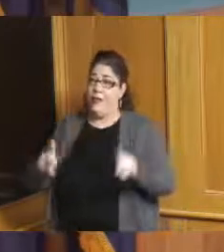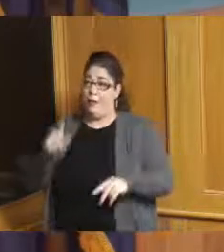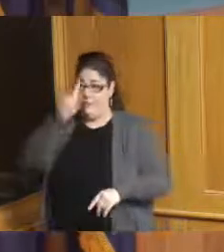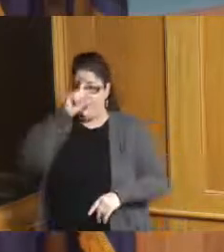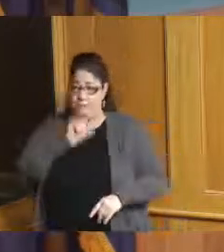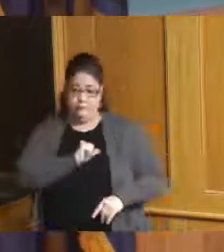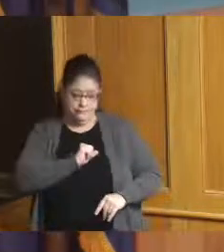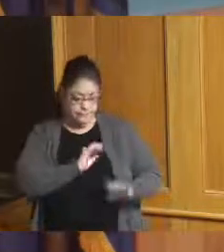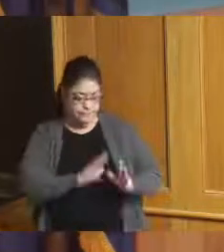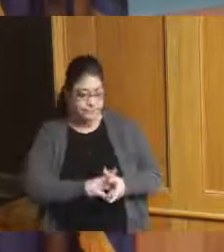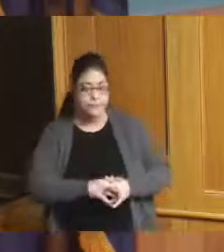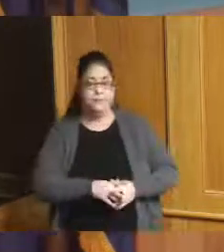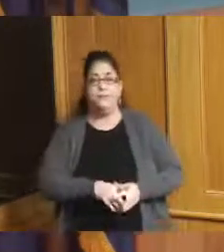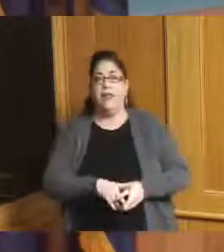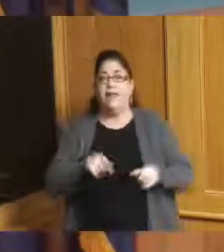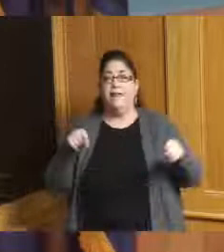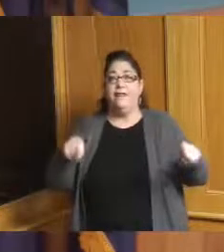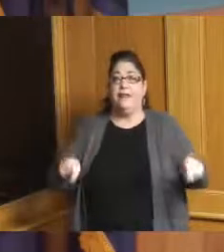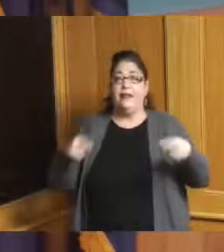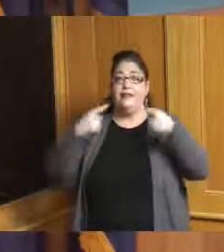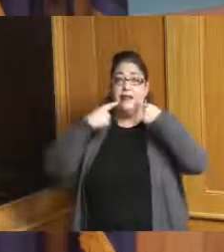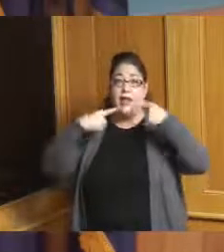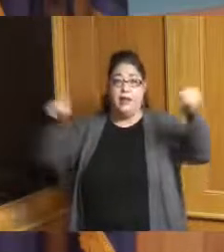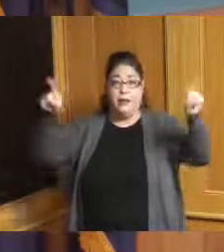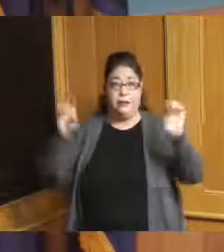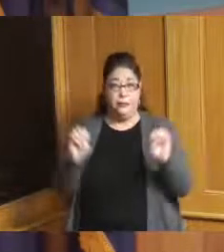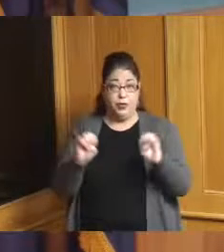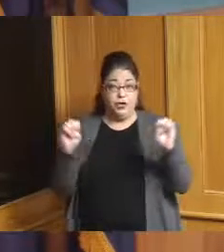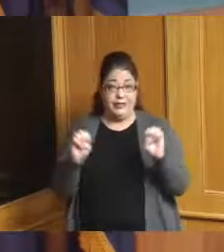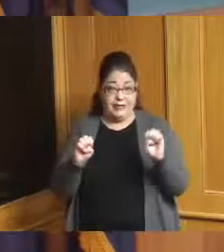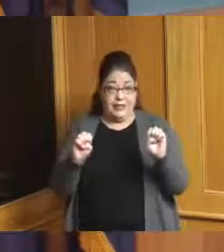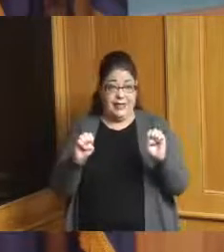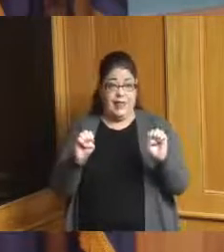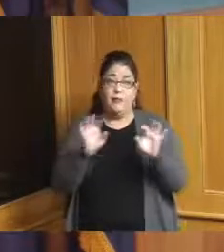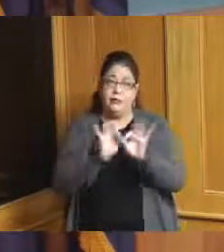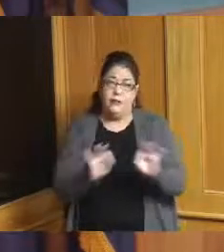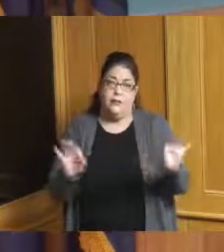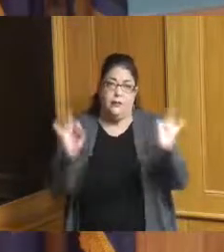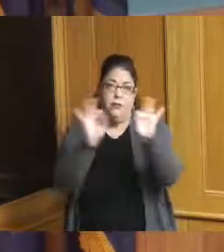and in this resolution of a state of emergency it is very important and I'm glad that you are